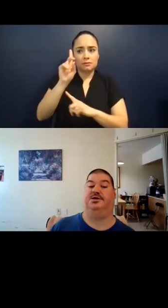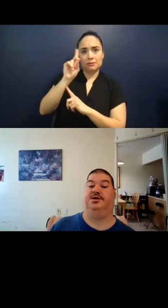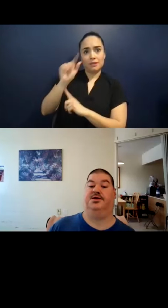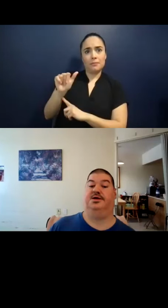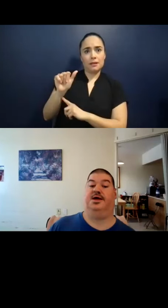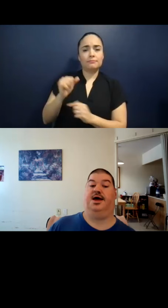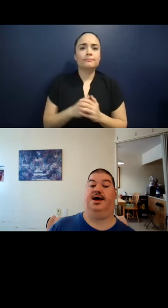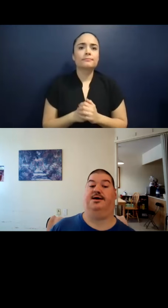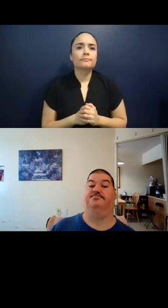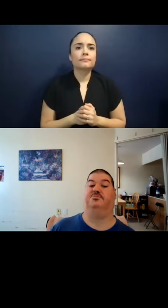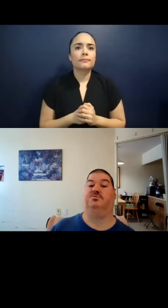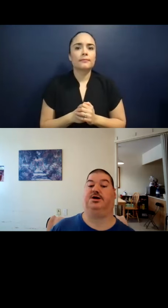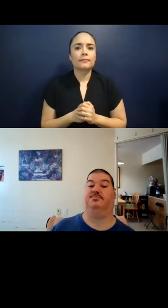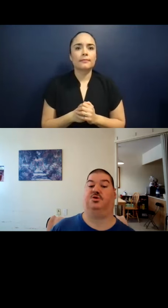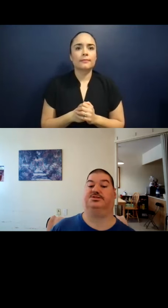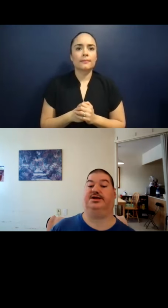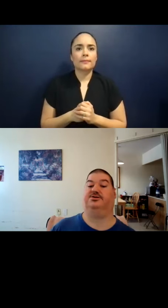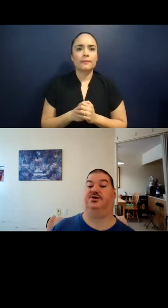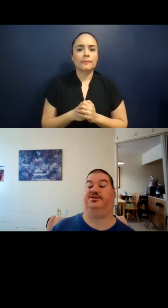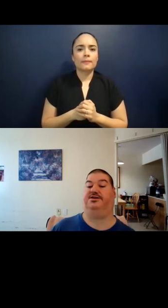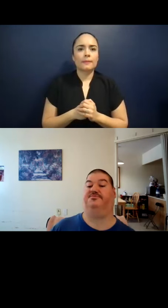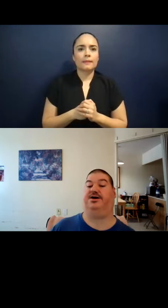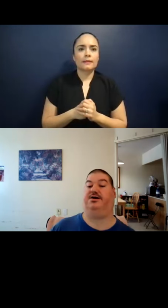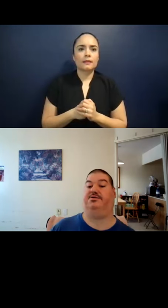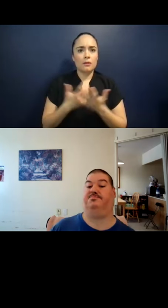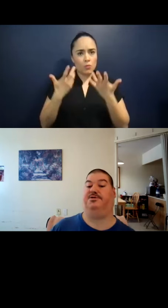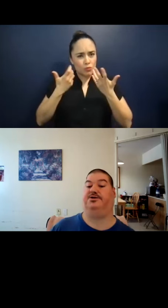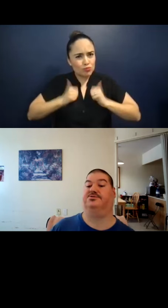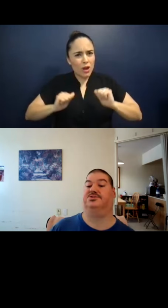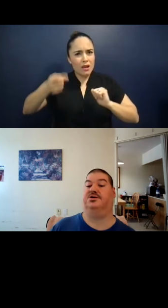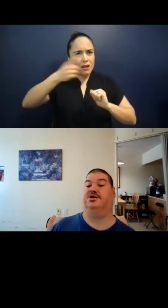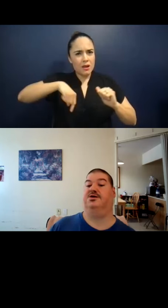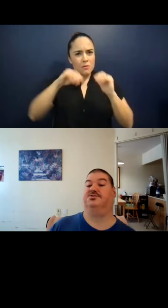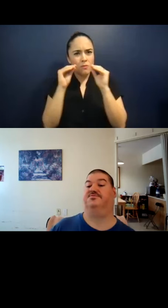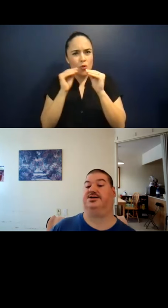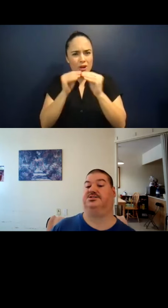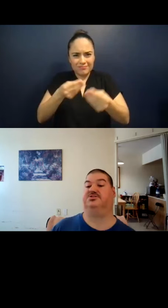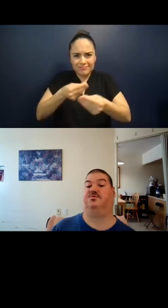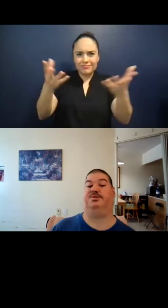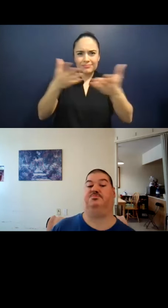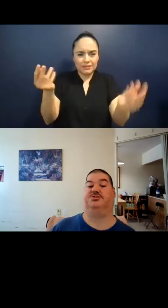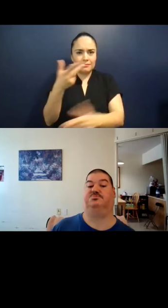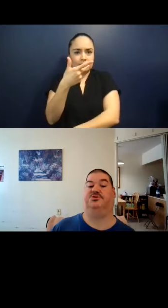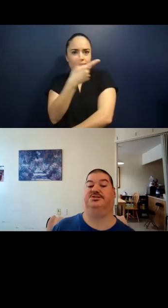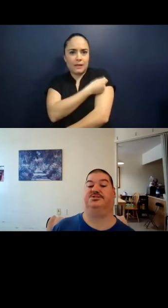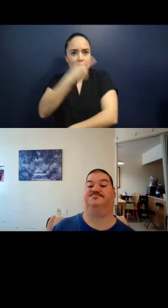a steering committee